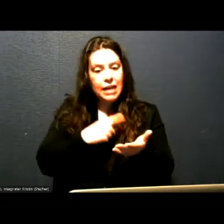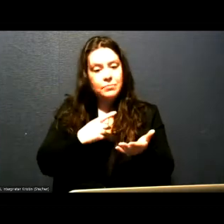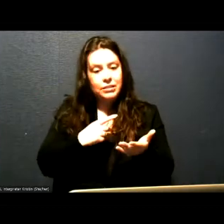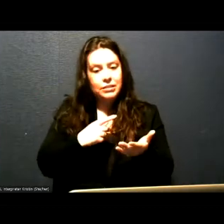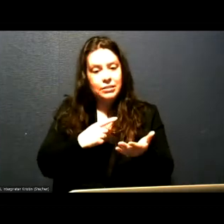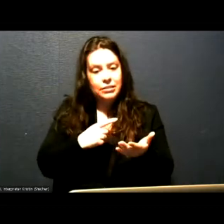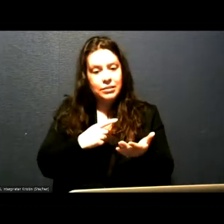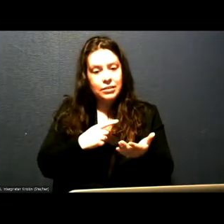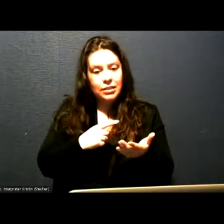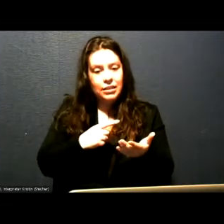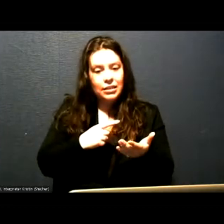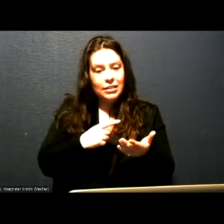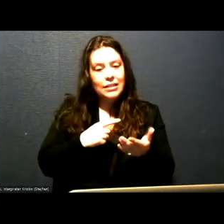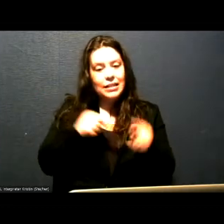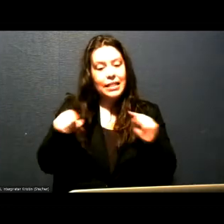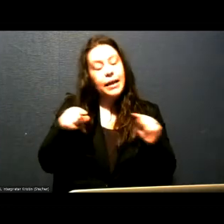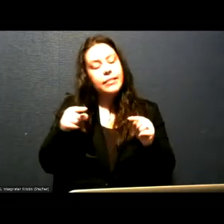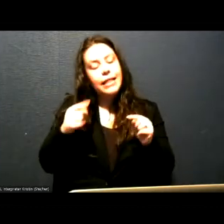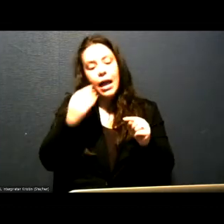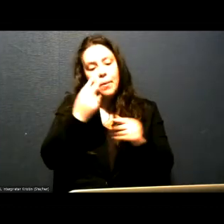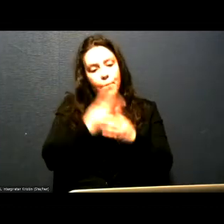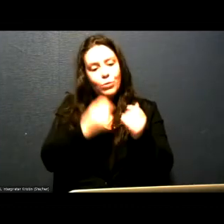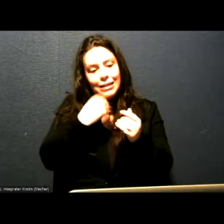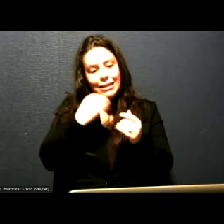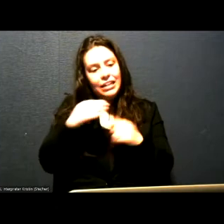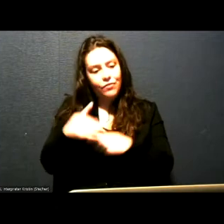because they, the pelicans too, which I, I did not mention, but I will mention now is